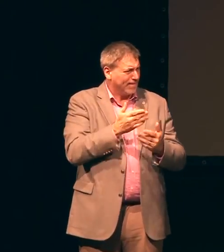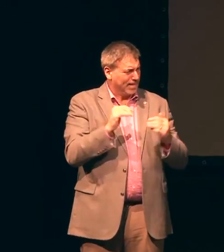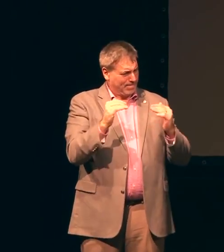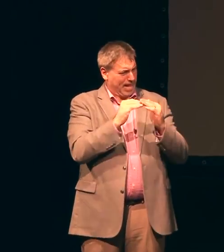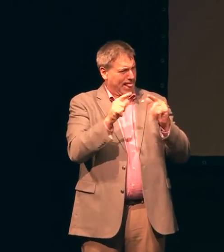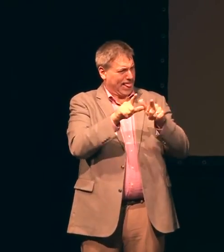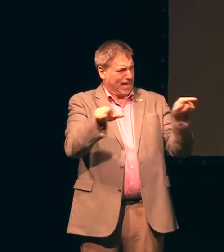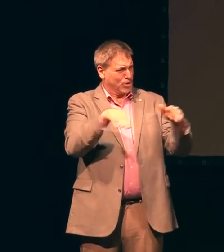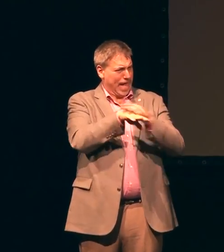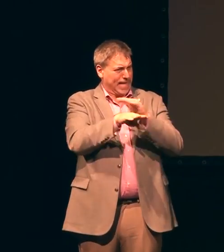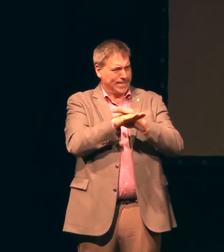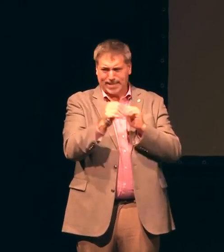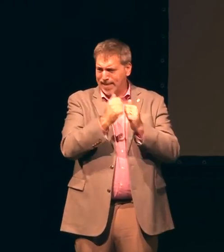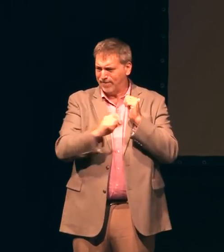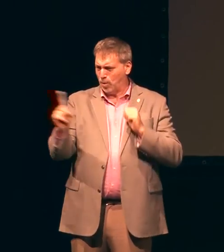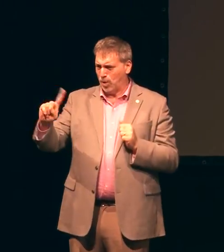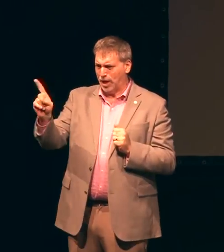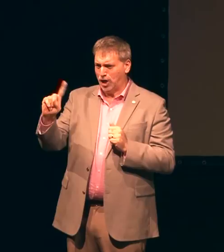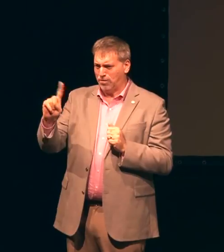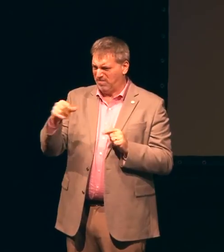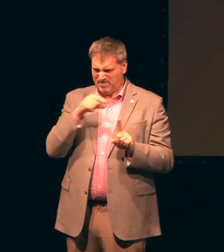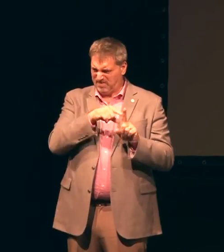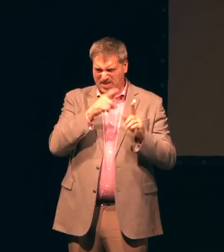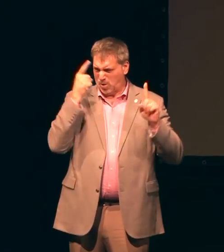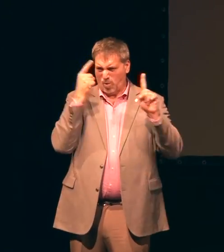K through 12, that they have equal language